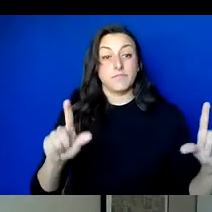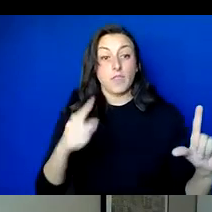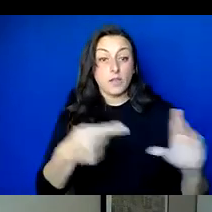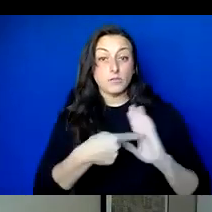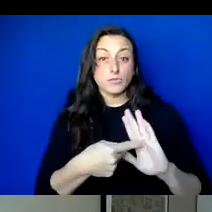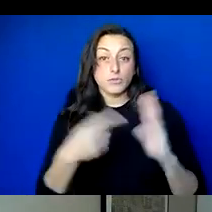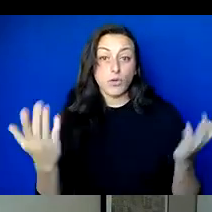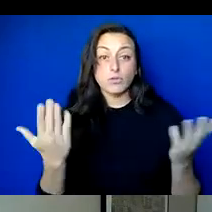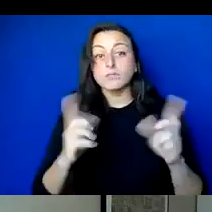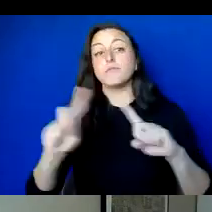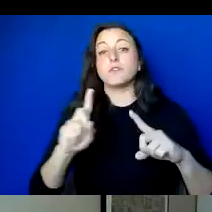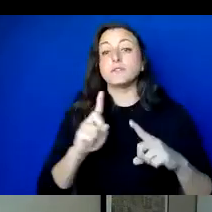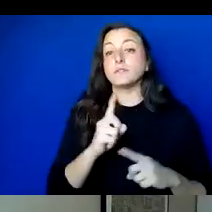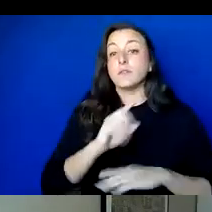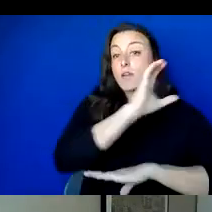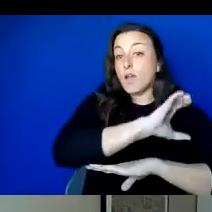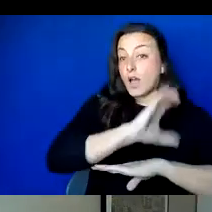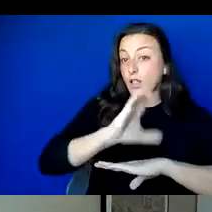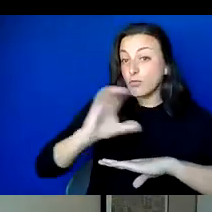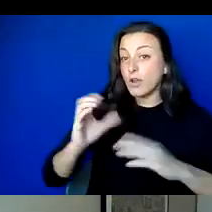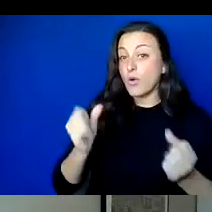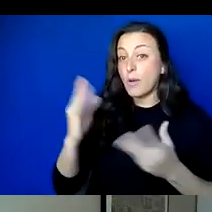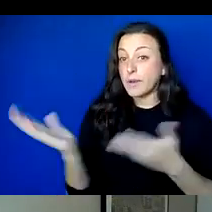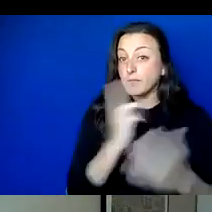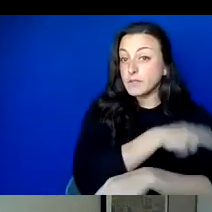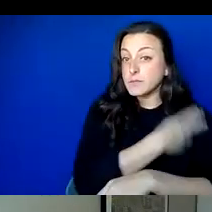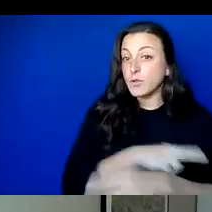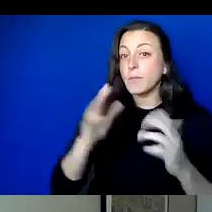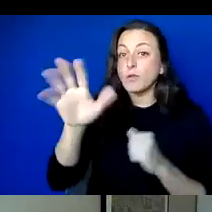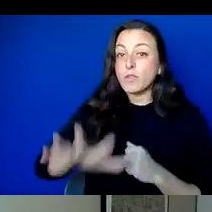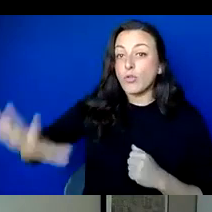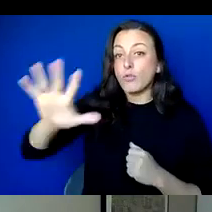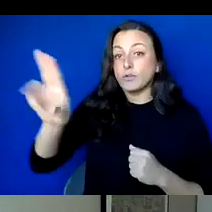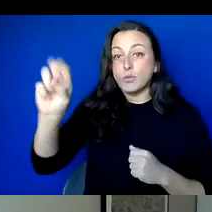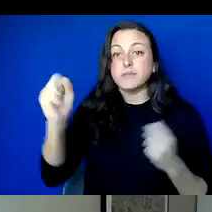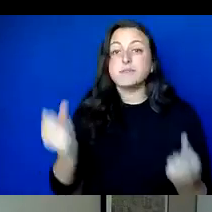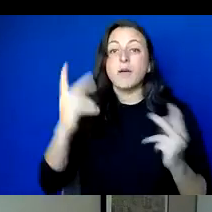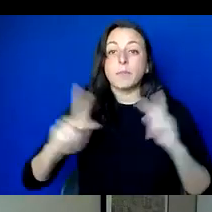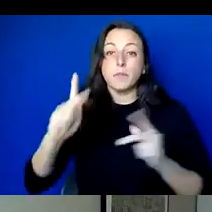between Colorado hospitalizations and U.S. hospitalizations. So I would point out here that